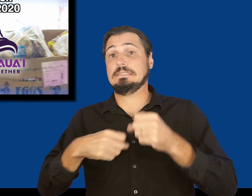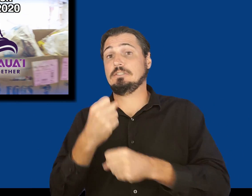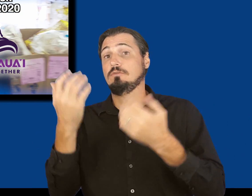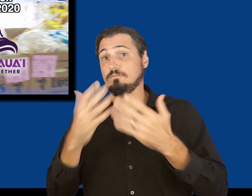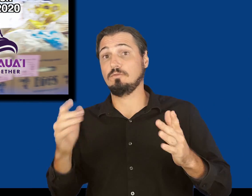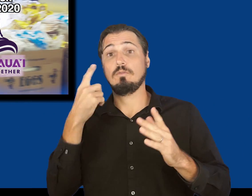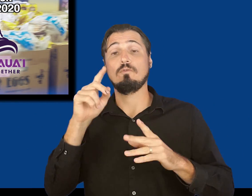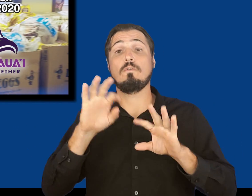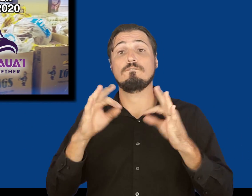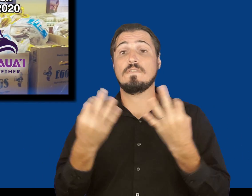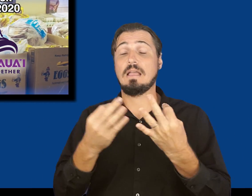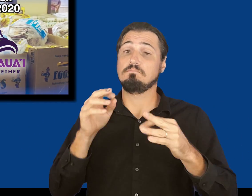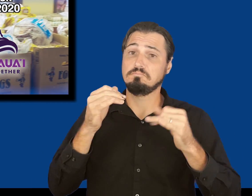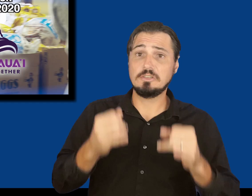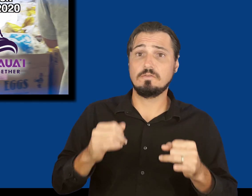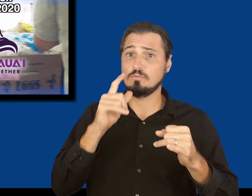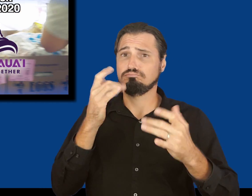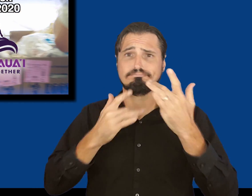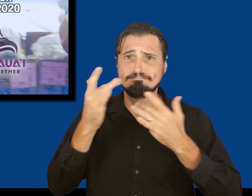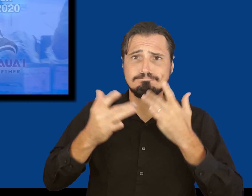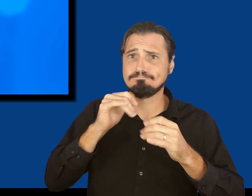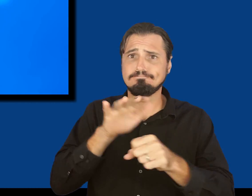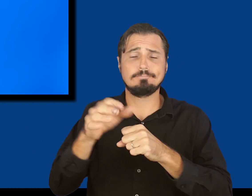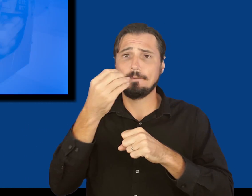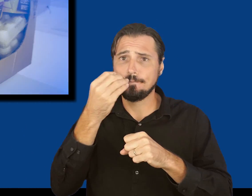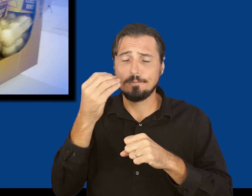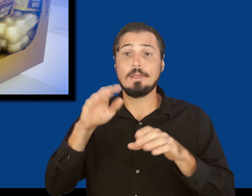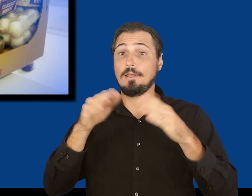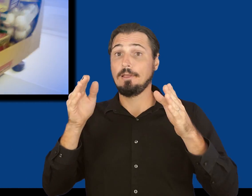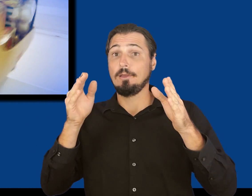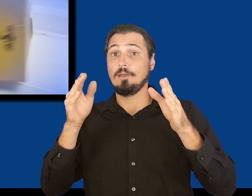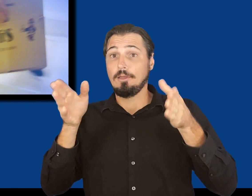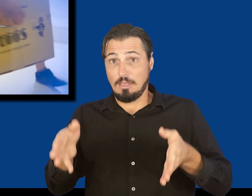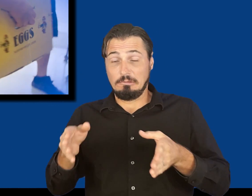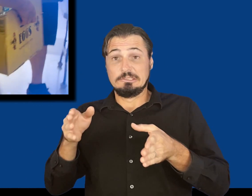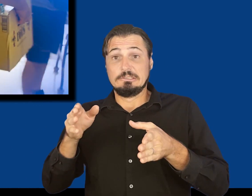for food insecure individuals and families households can pick up food once per week,